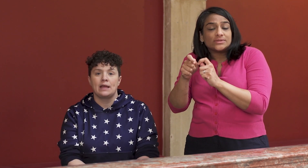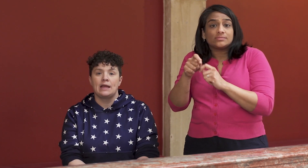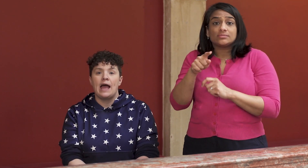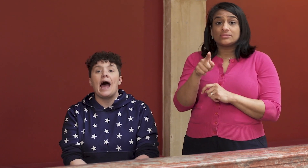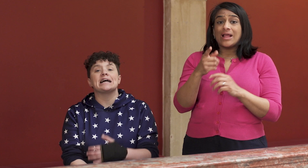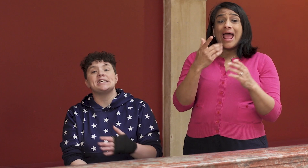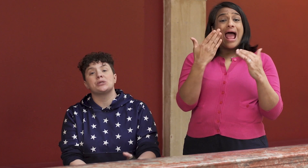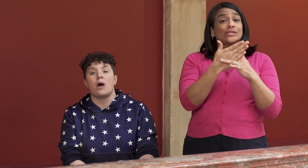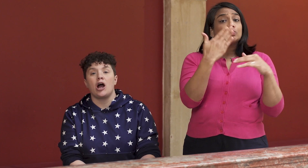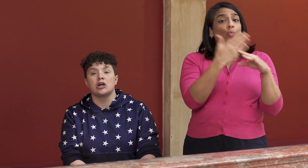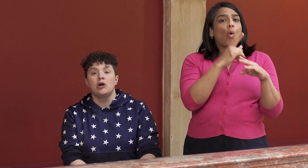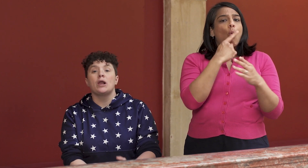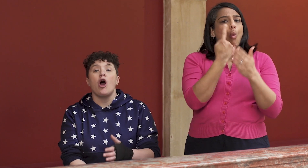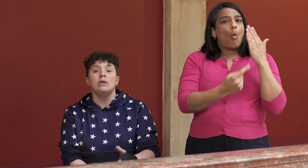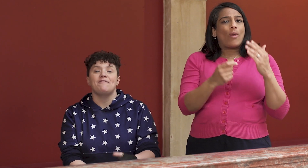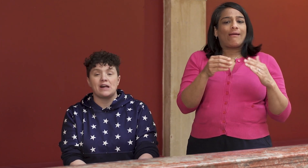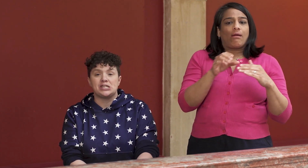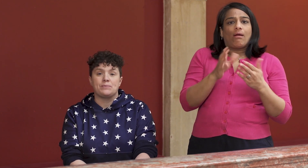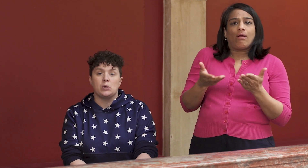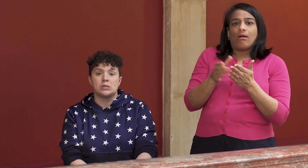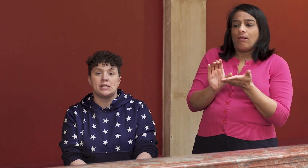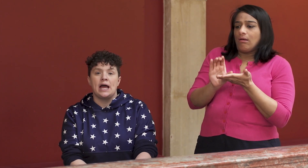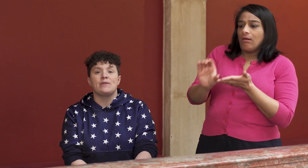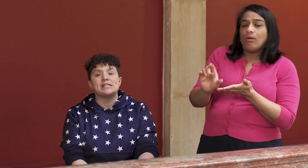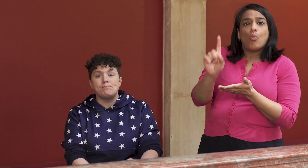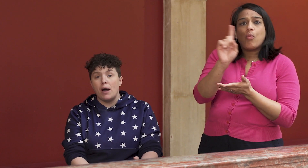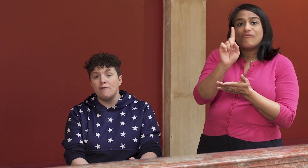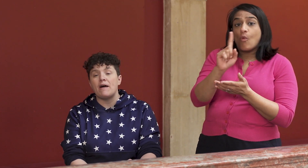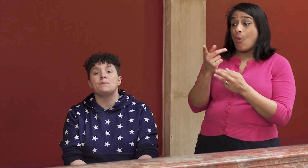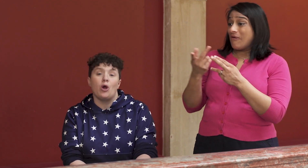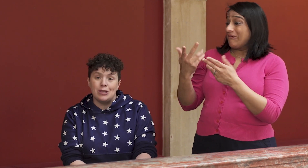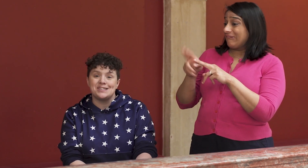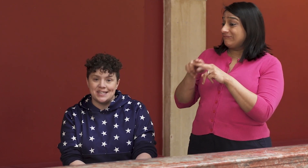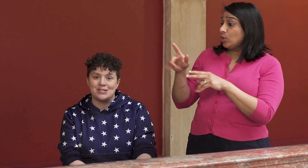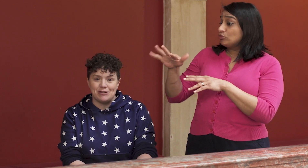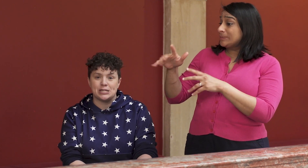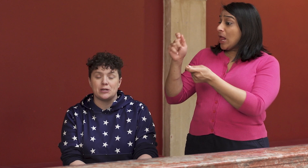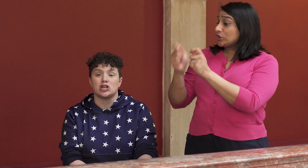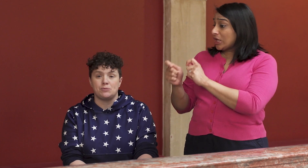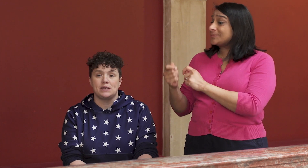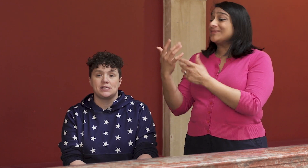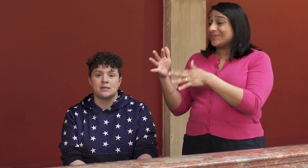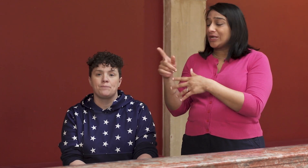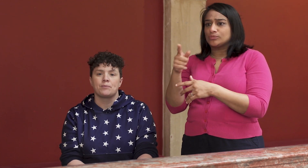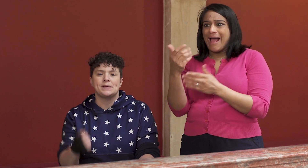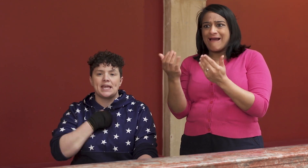Access to Work will only fund support that is above and beyond these reasonable adjustments. biscuit